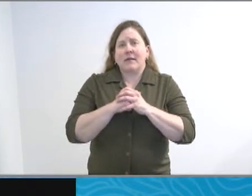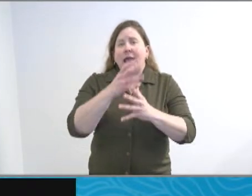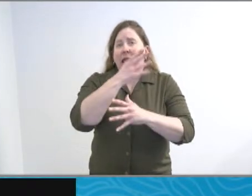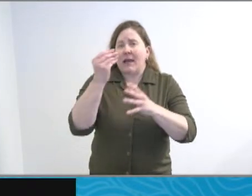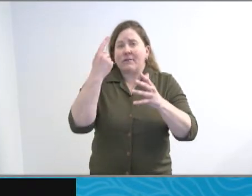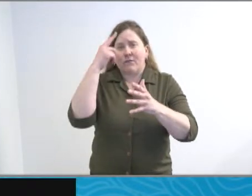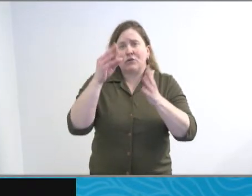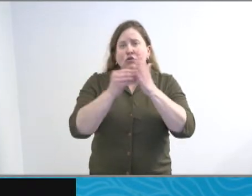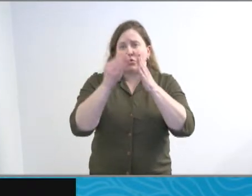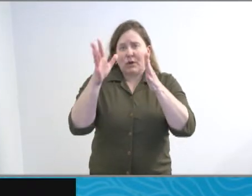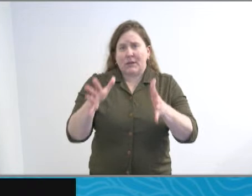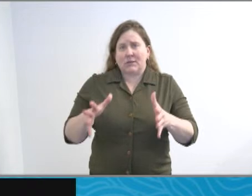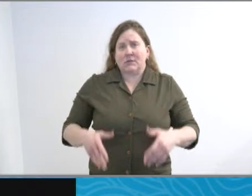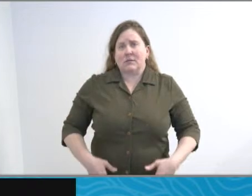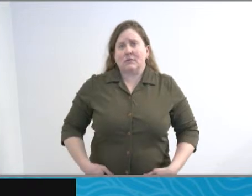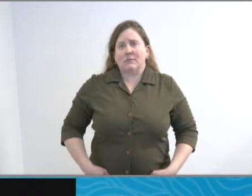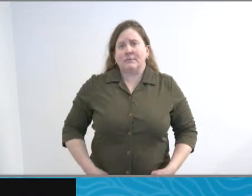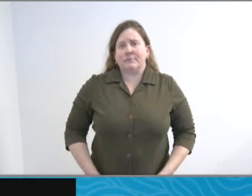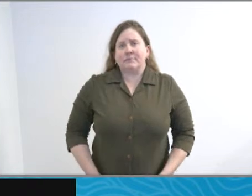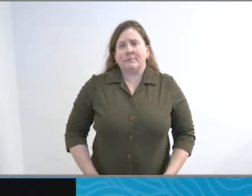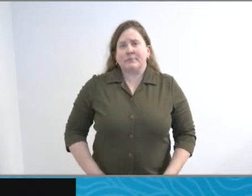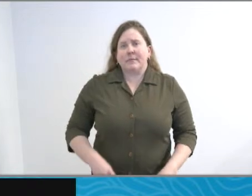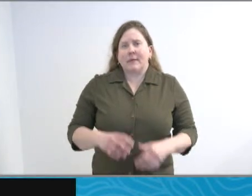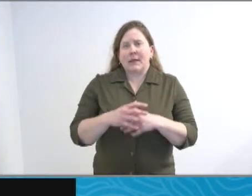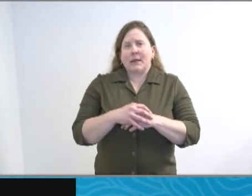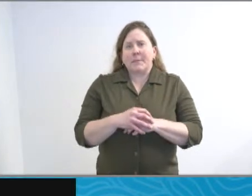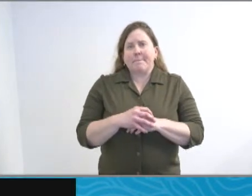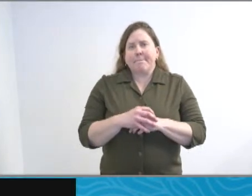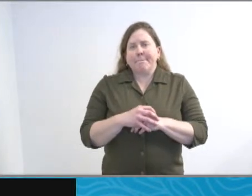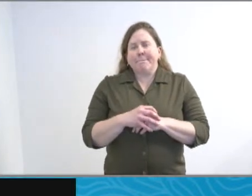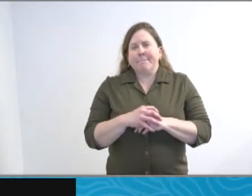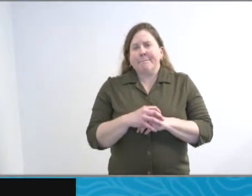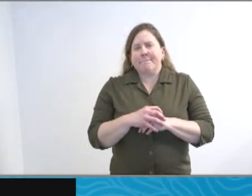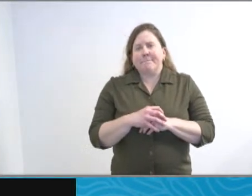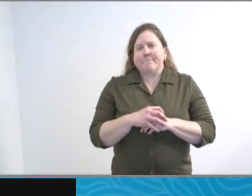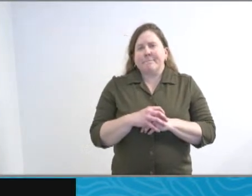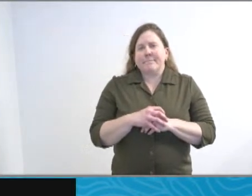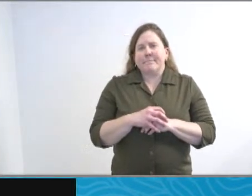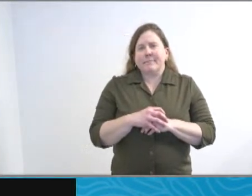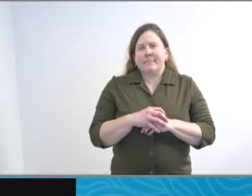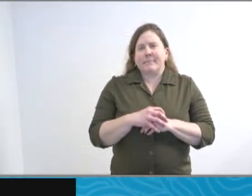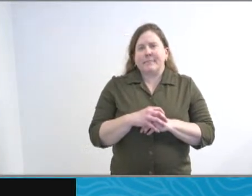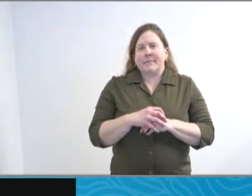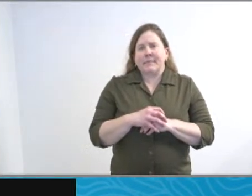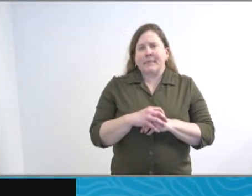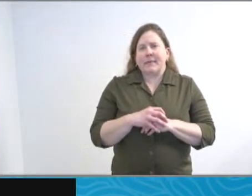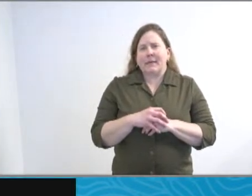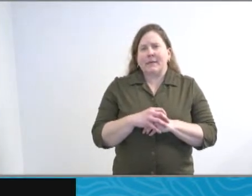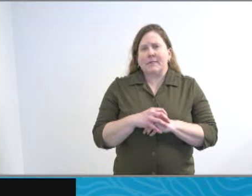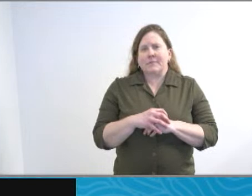And we're very excited for all of that. So as we move into that later in our presentation,